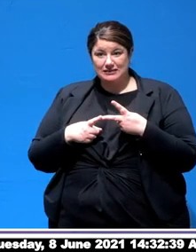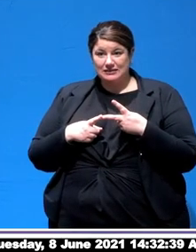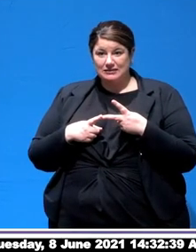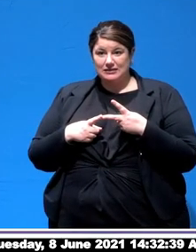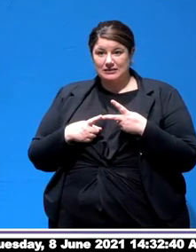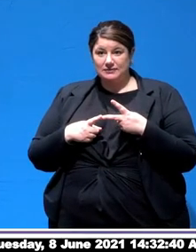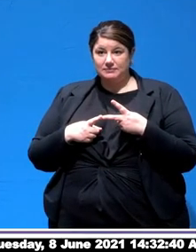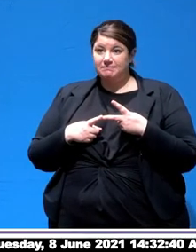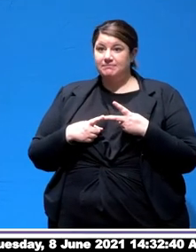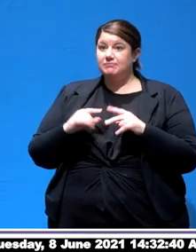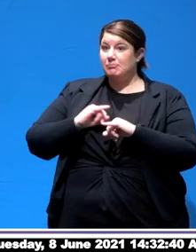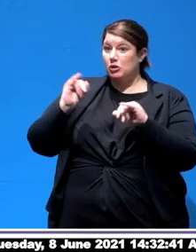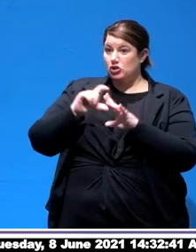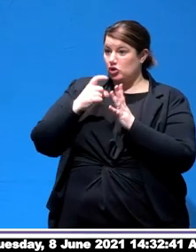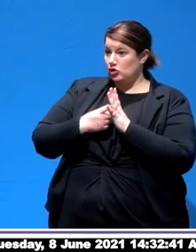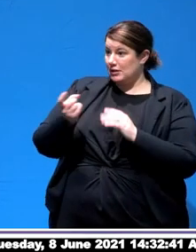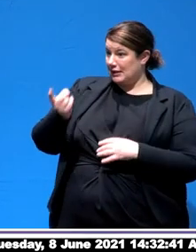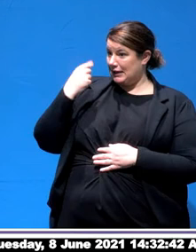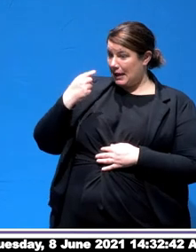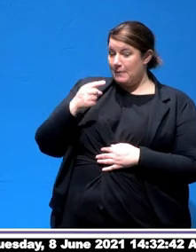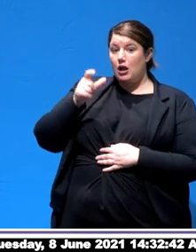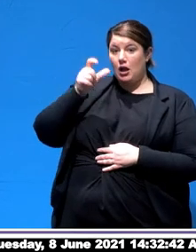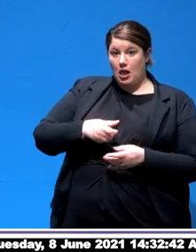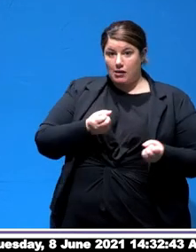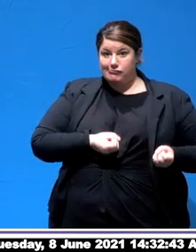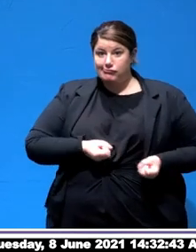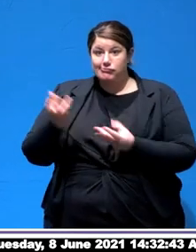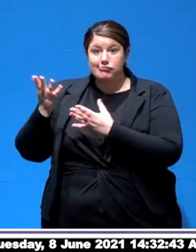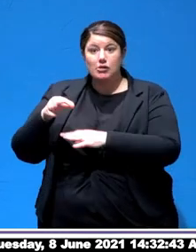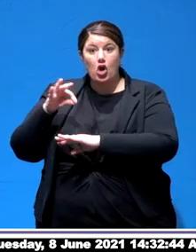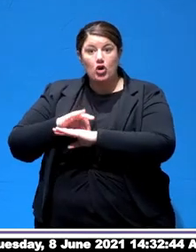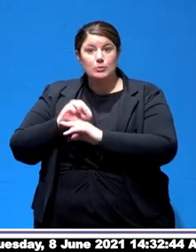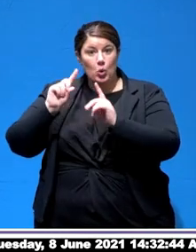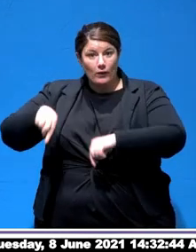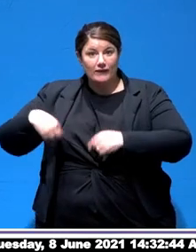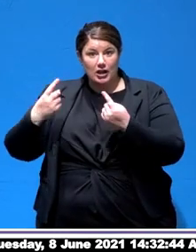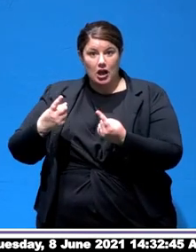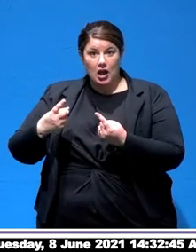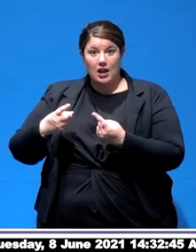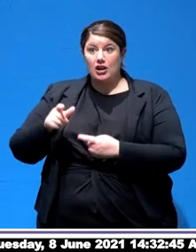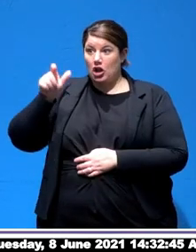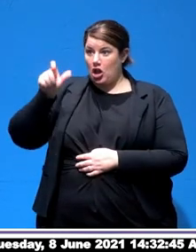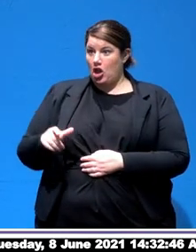Locum attended, Client admitted to hospital overnight, Client ...... refused to return to property.